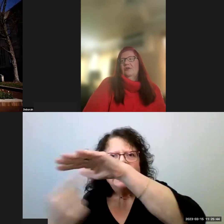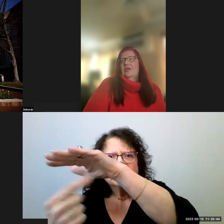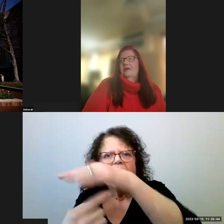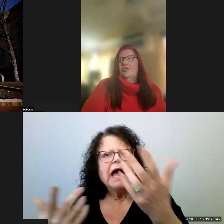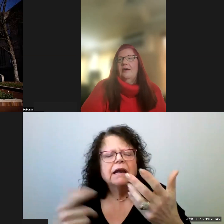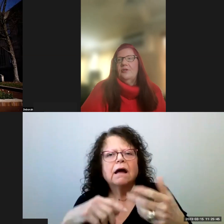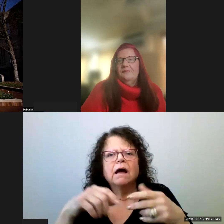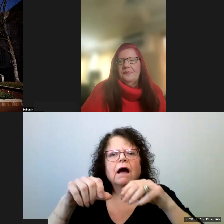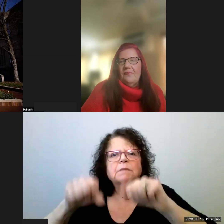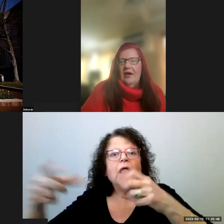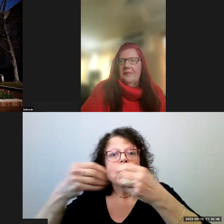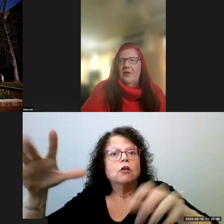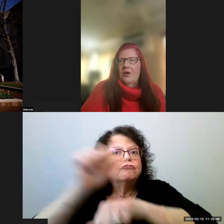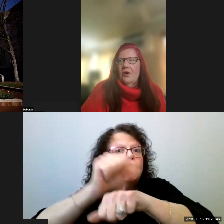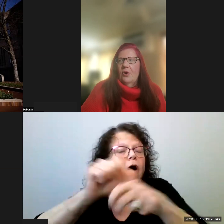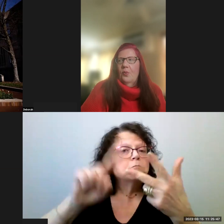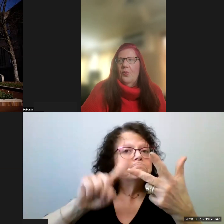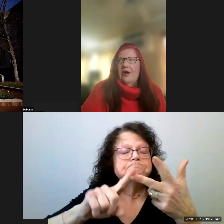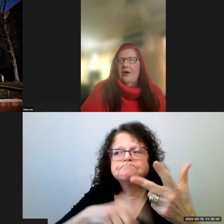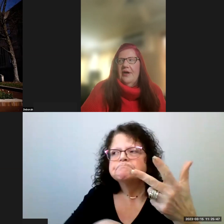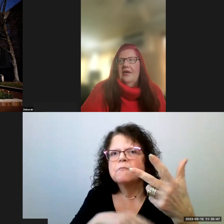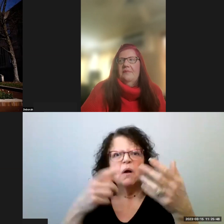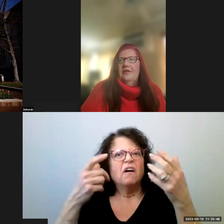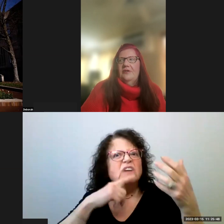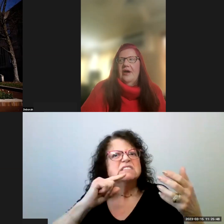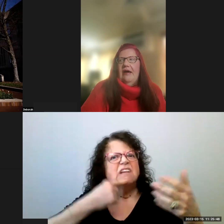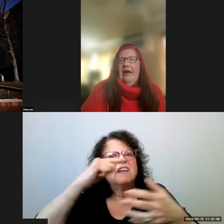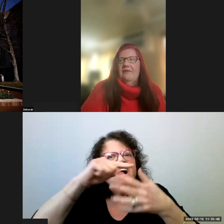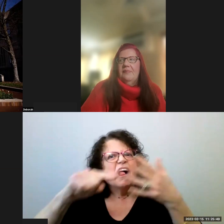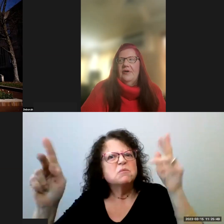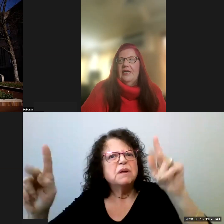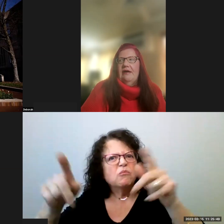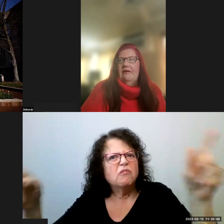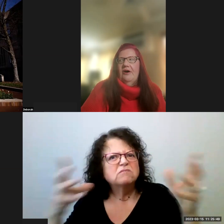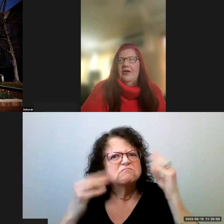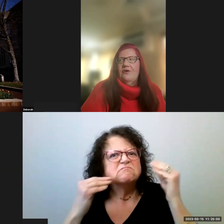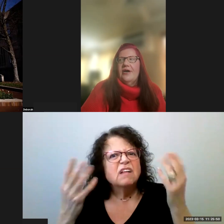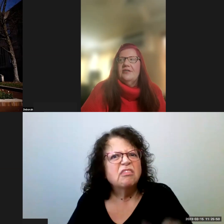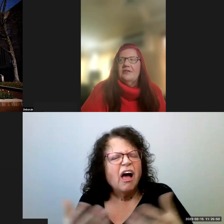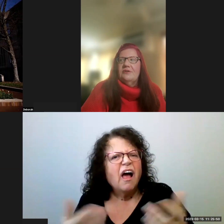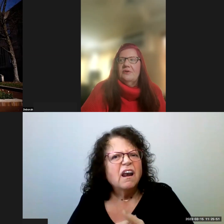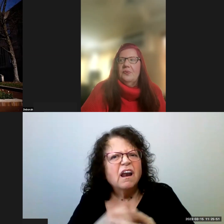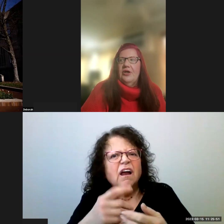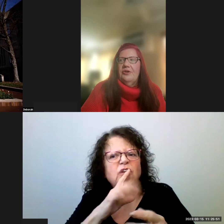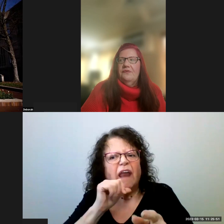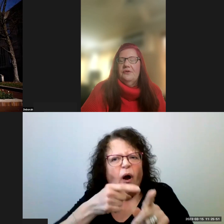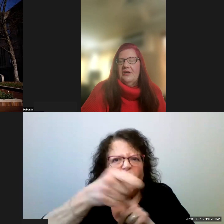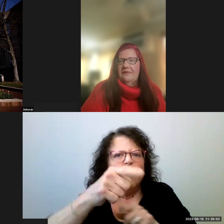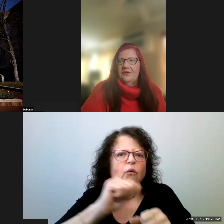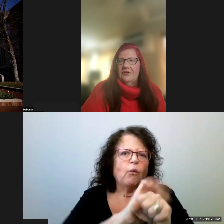losing their jobs. We already in Minnesota have a pretty hardy crisis with food shelves